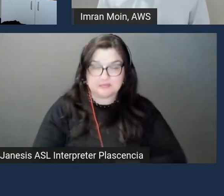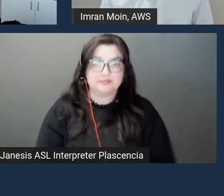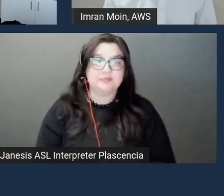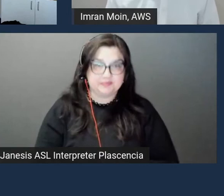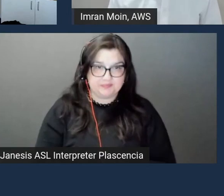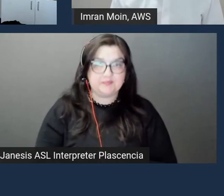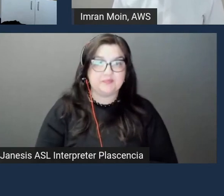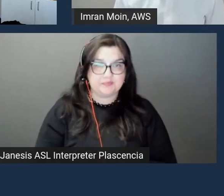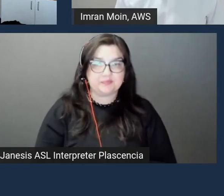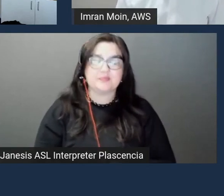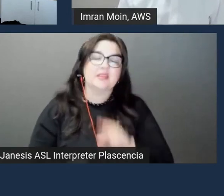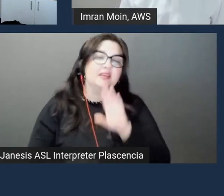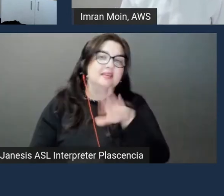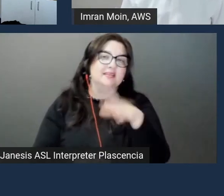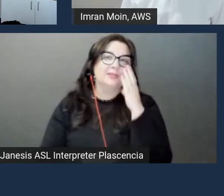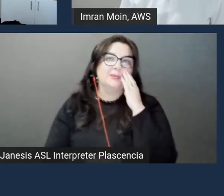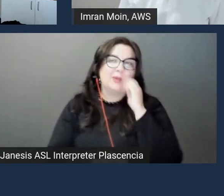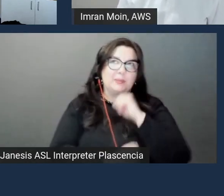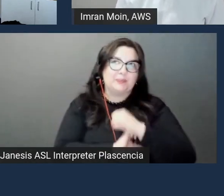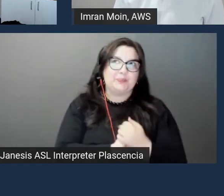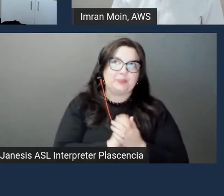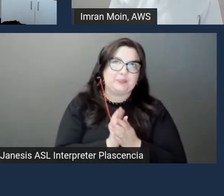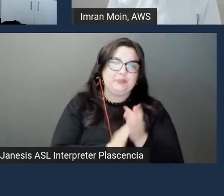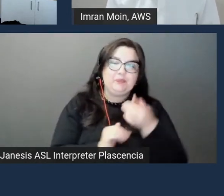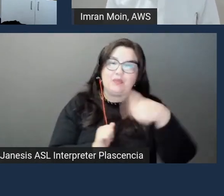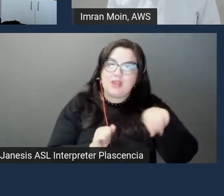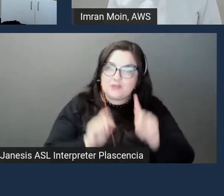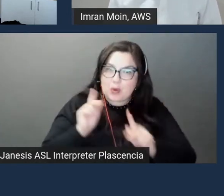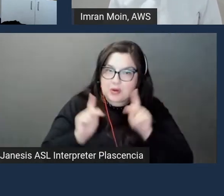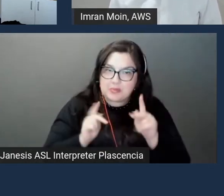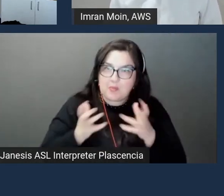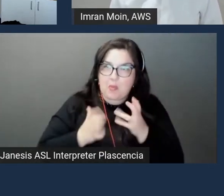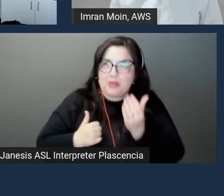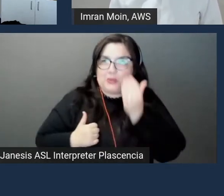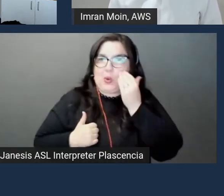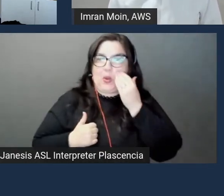And for people who are asking, like, if we could test this out privately,